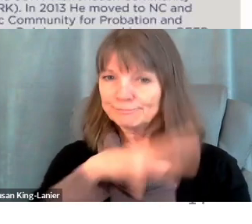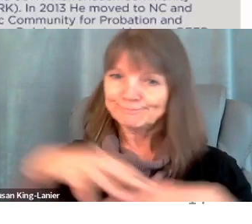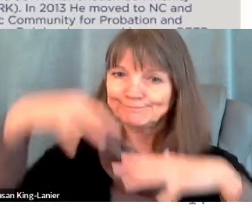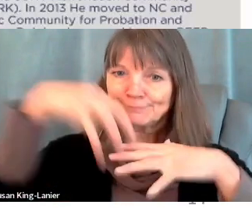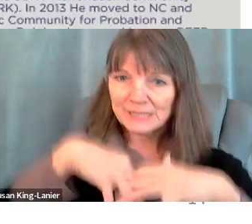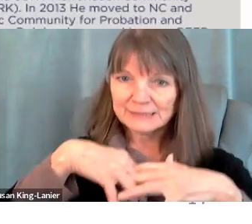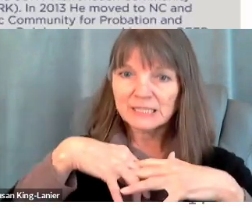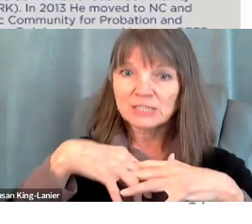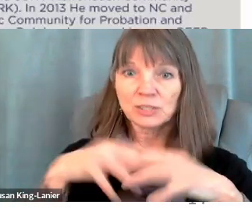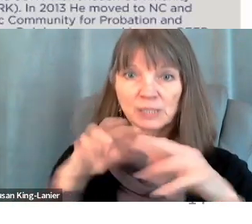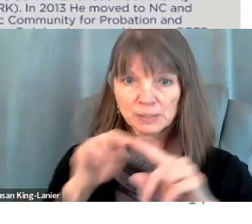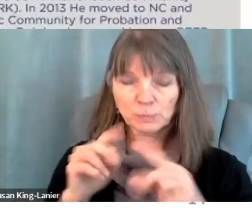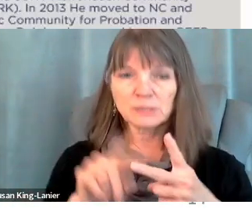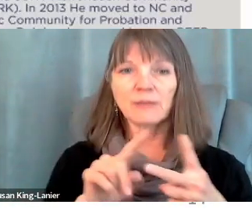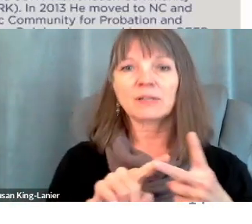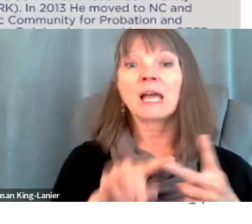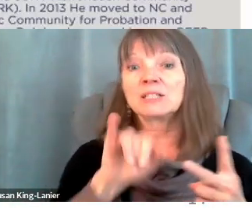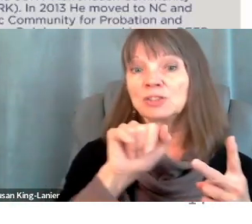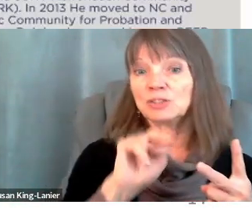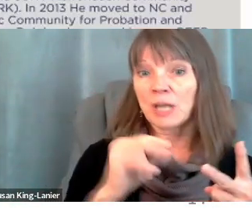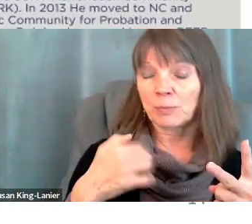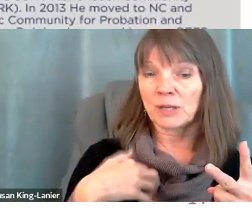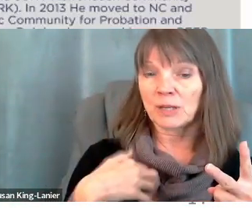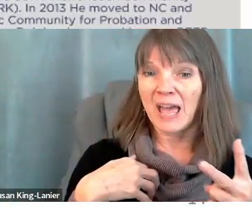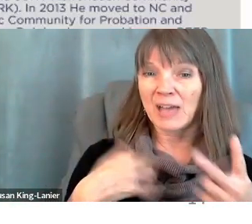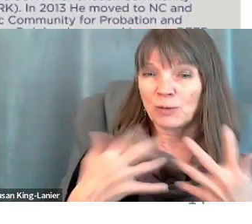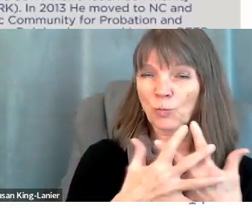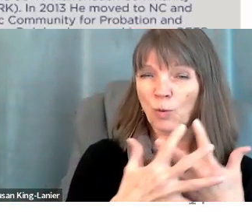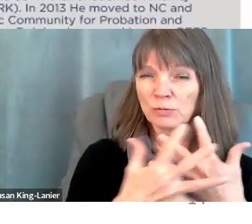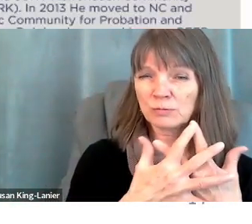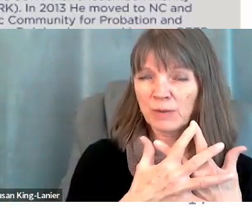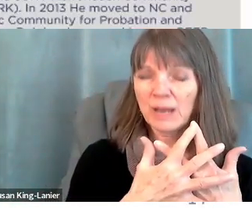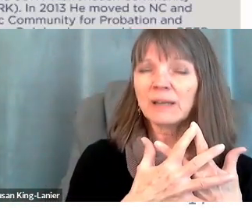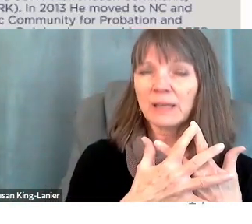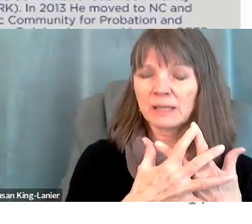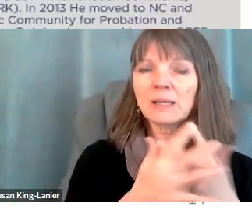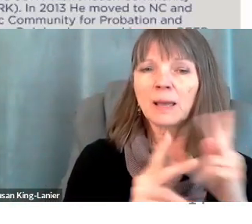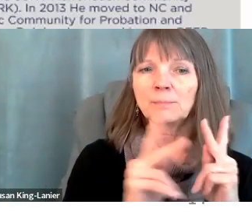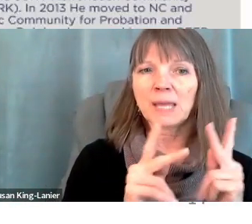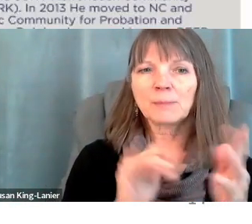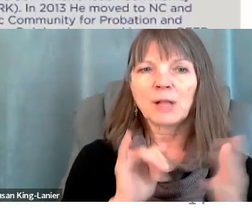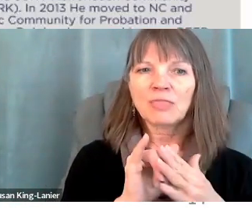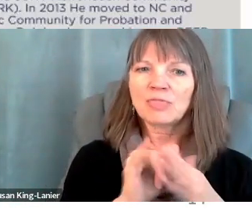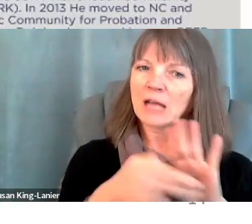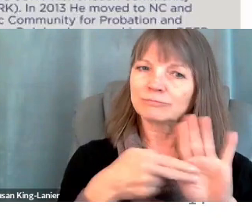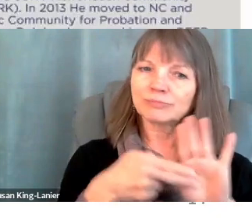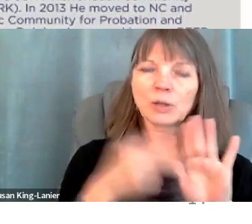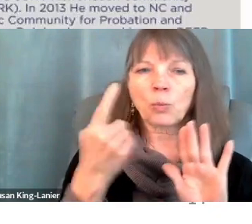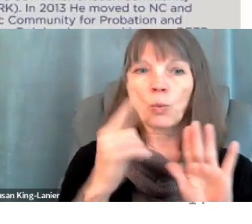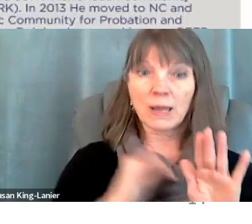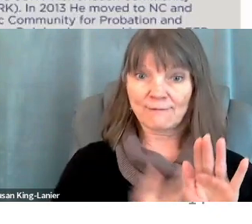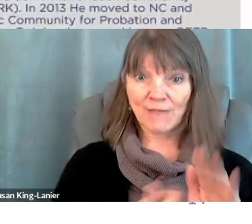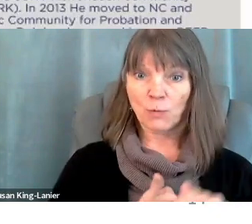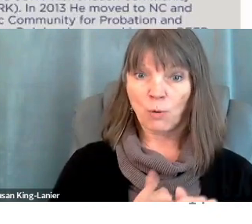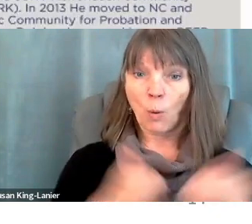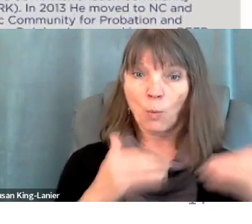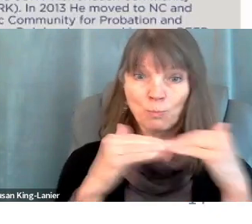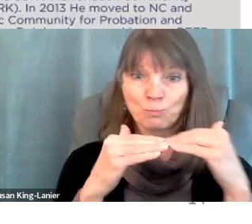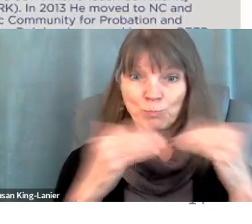And in January we had one from incarceration to career recovery. This was highlighting one of our our very own peers right here.